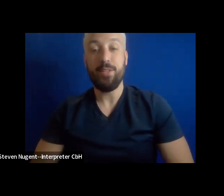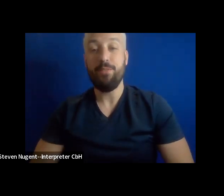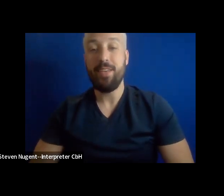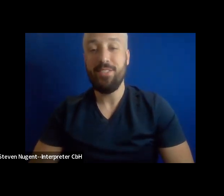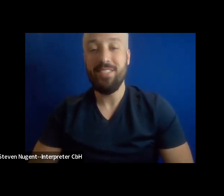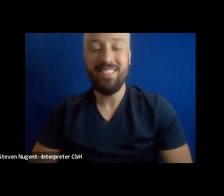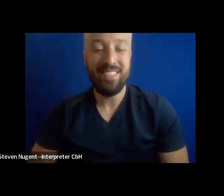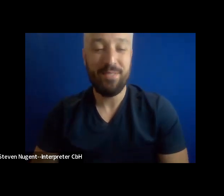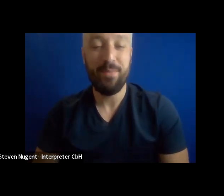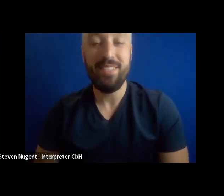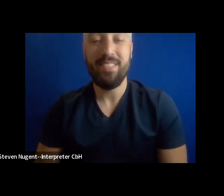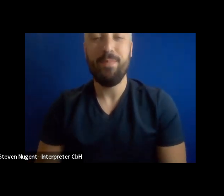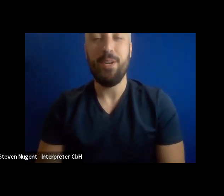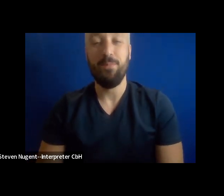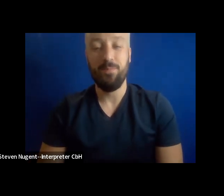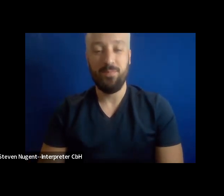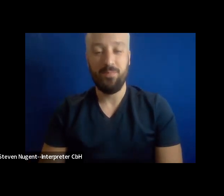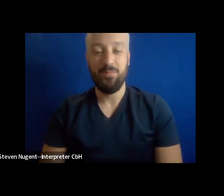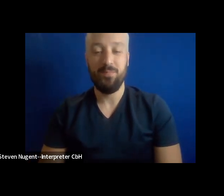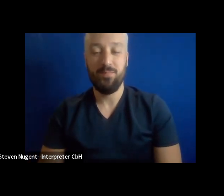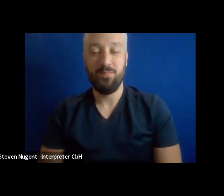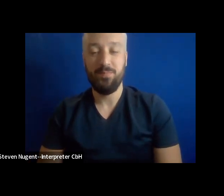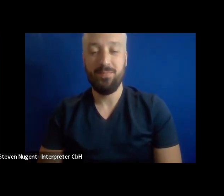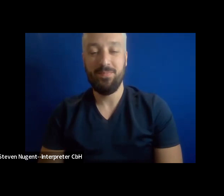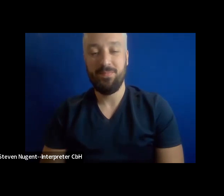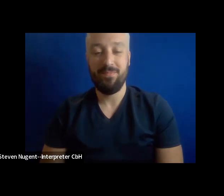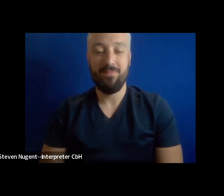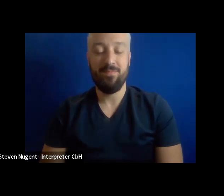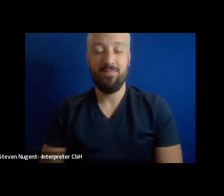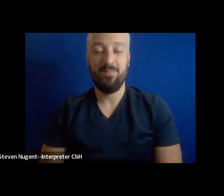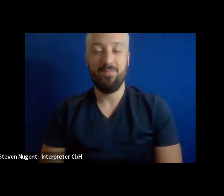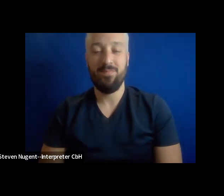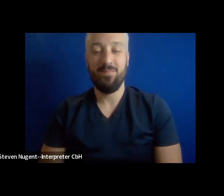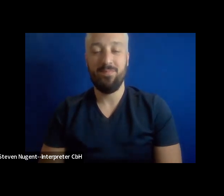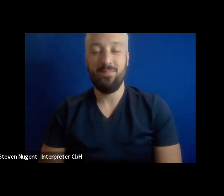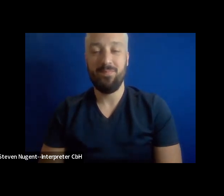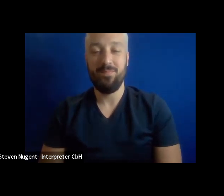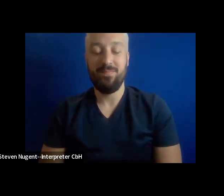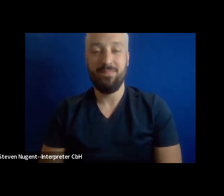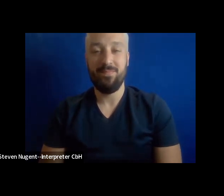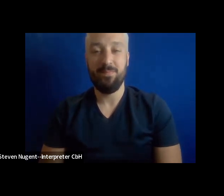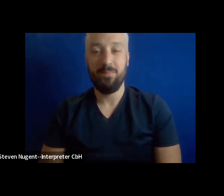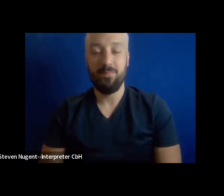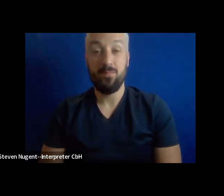community. I no that our time community. I know that our time is running out